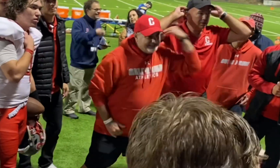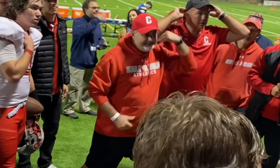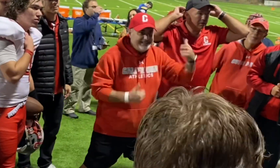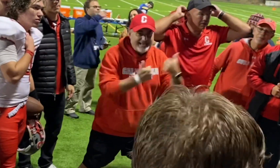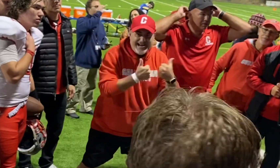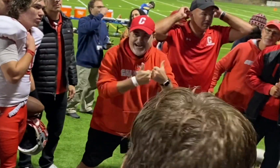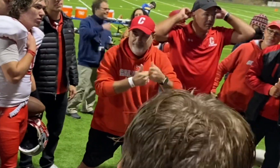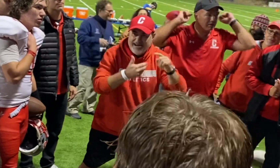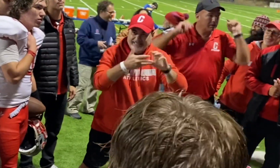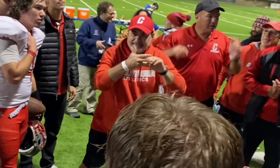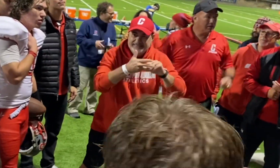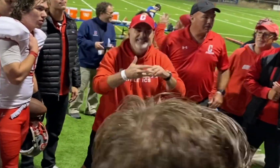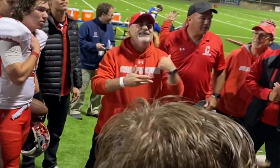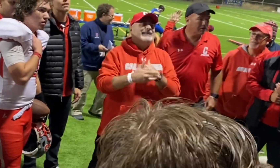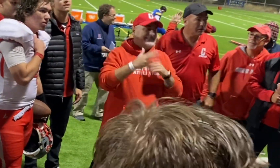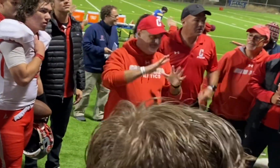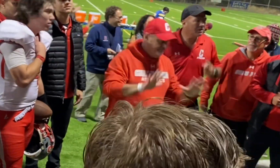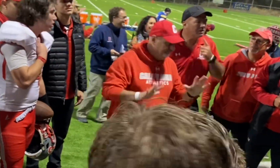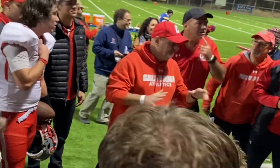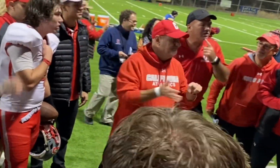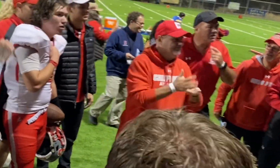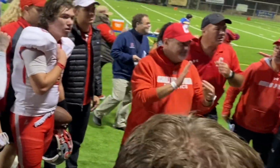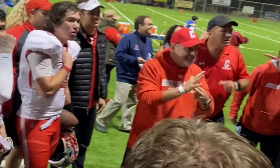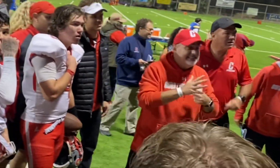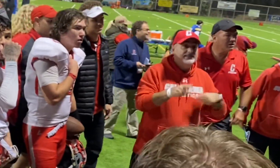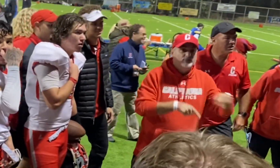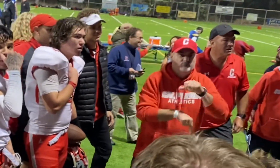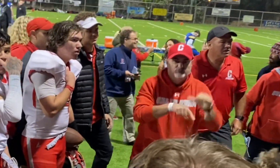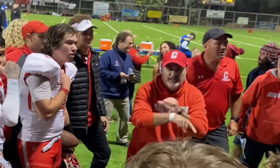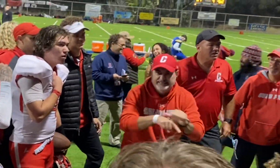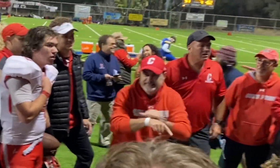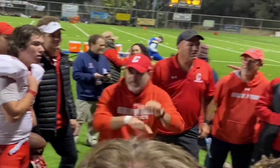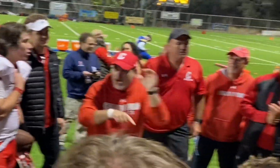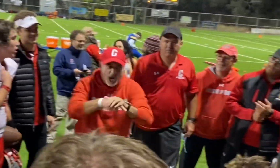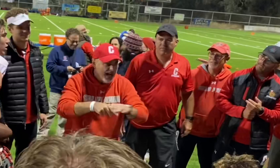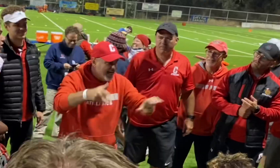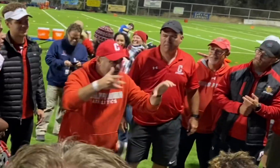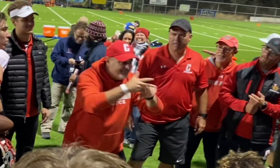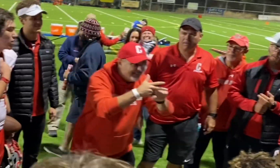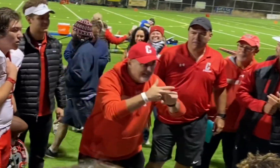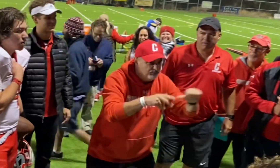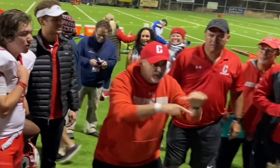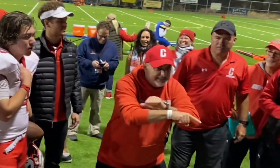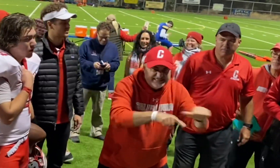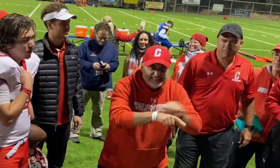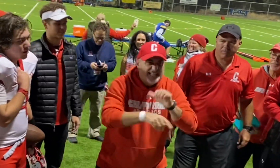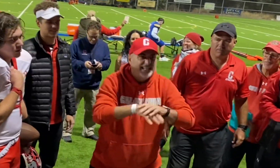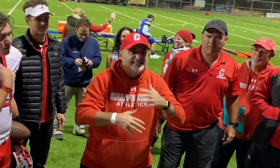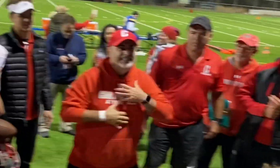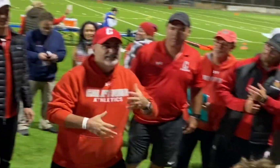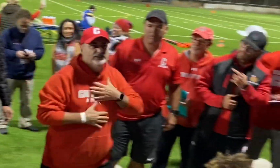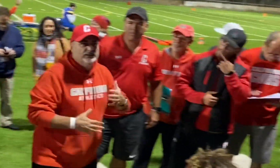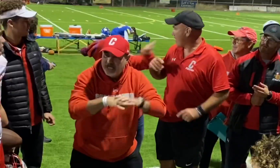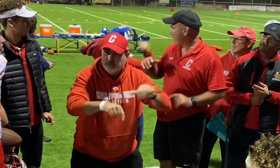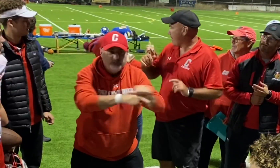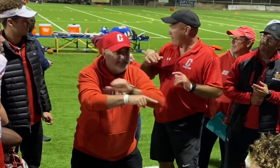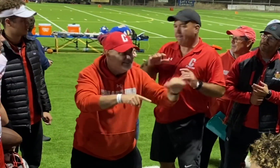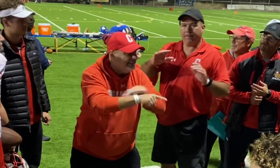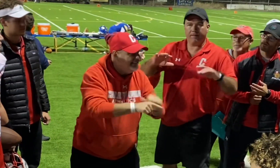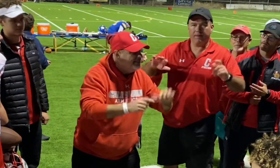we know that we should take the control better that means we have to better practice at time management in the second half also keep conditioning